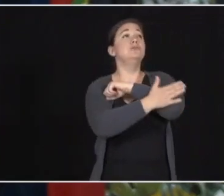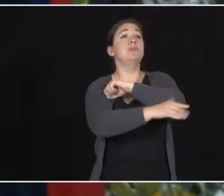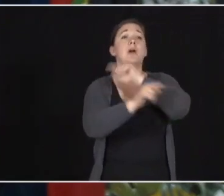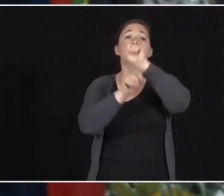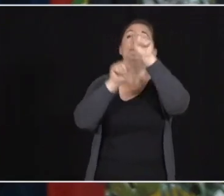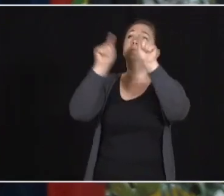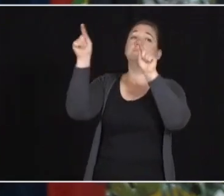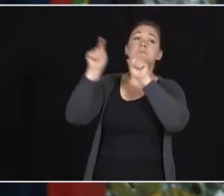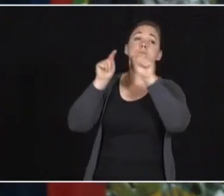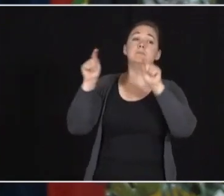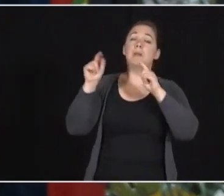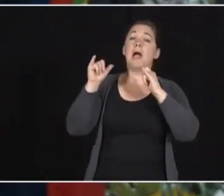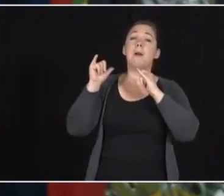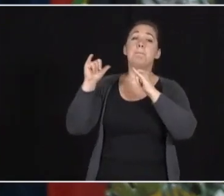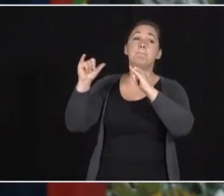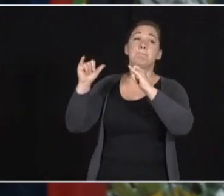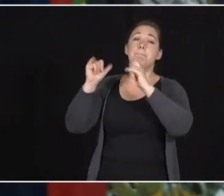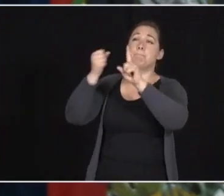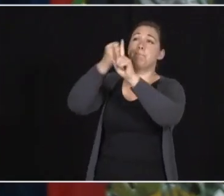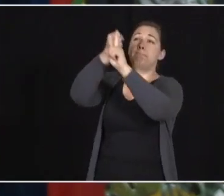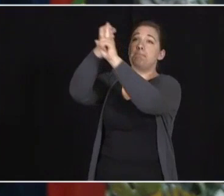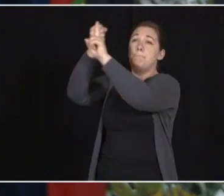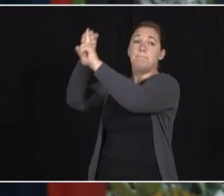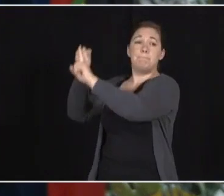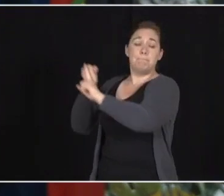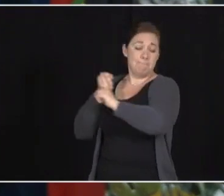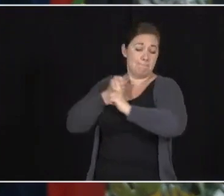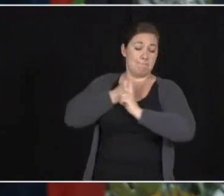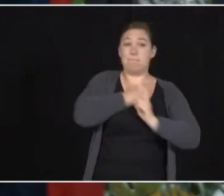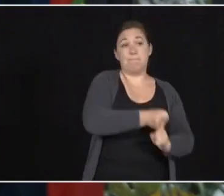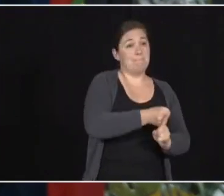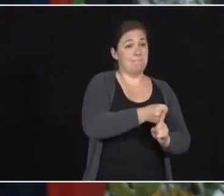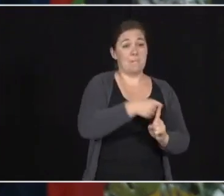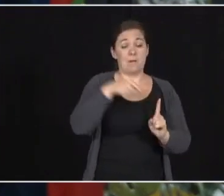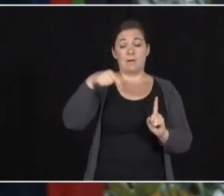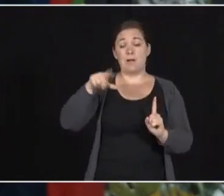countries around the world impacted in the same way as Ontario's long-term care homes have been. And concerns even worse